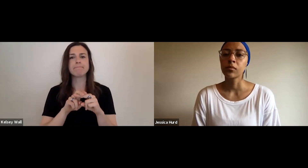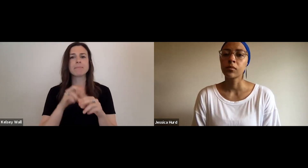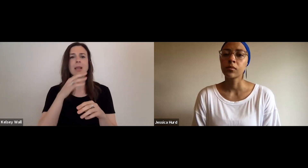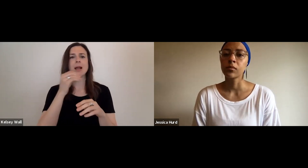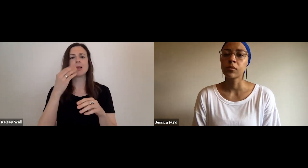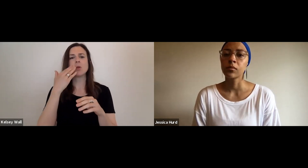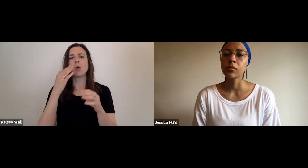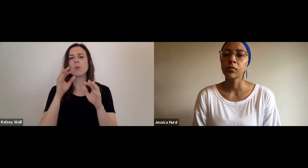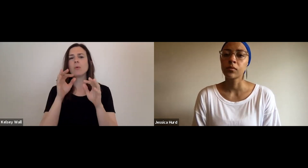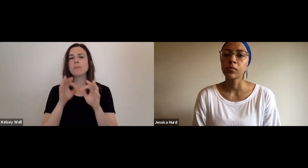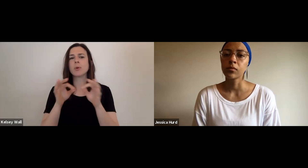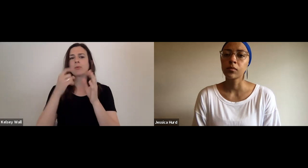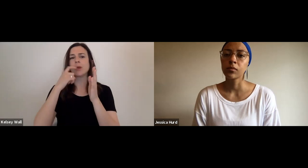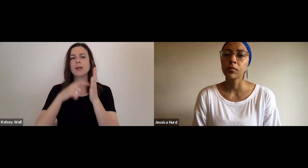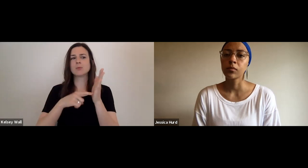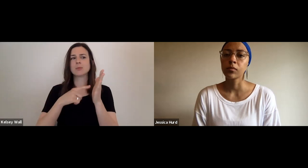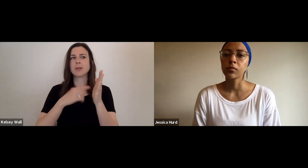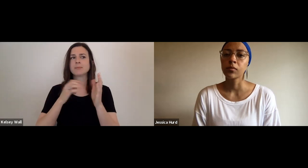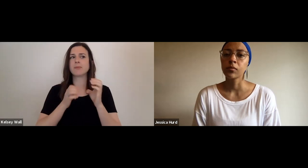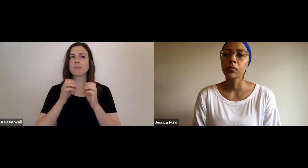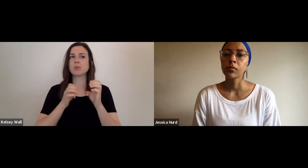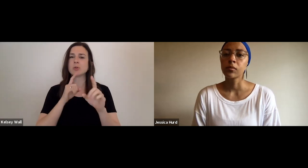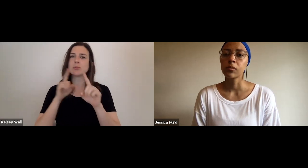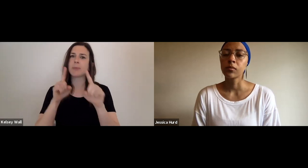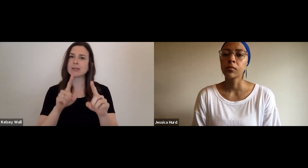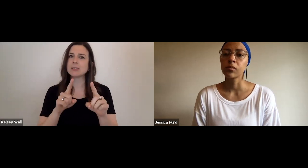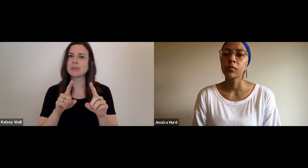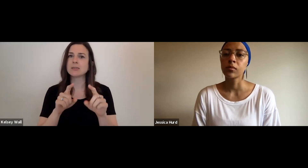and sitting down and figuring out how to manage them.